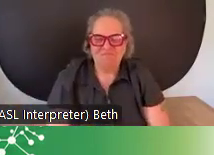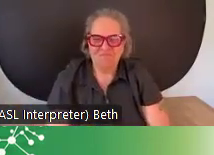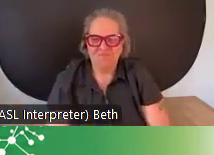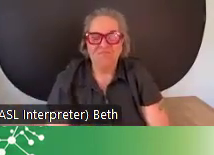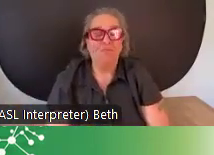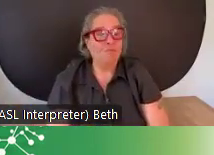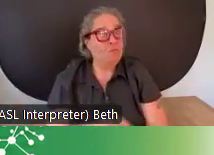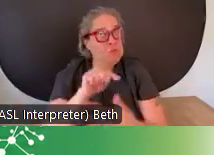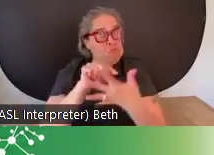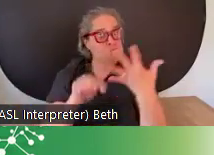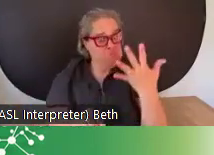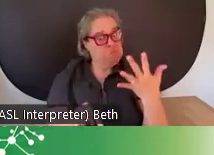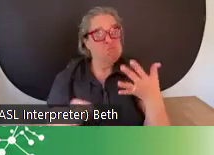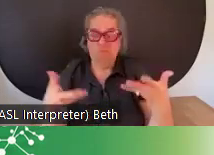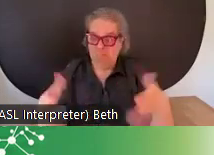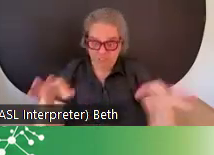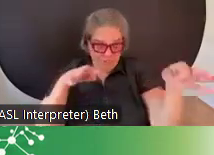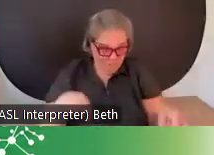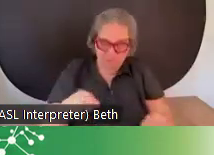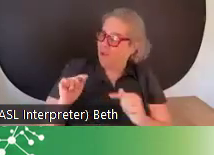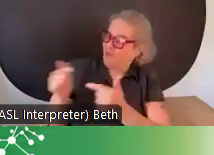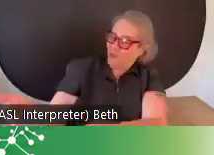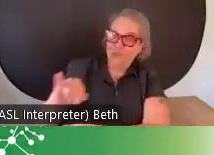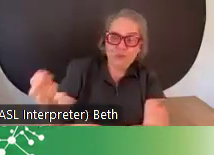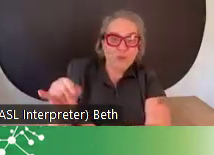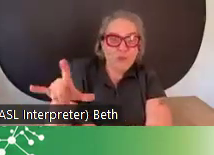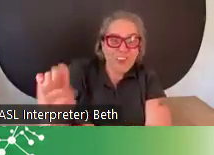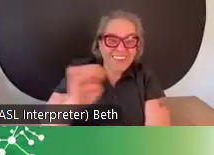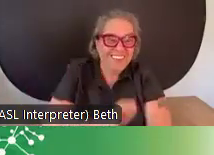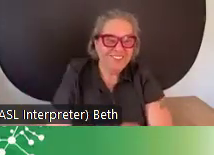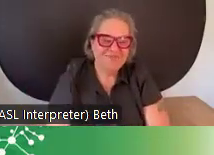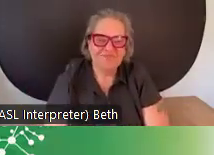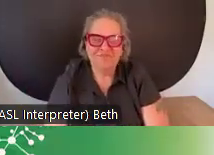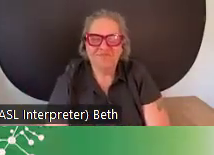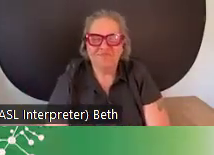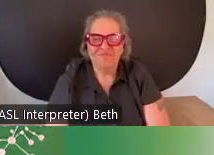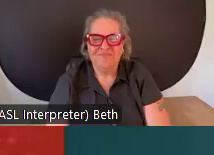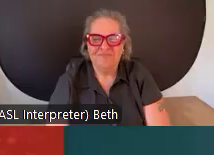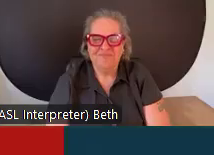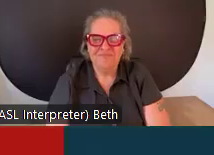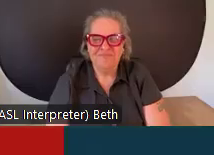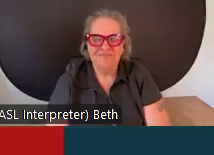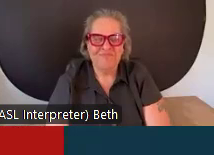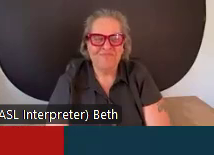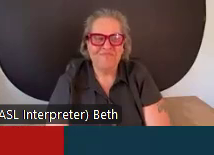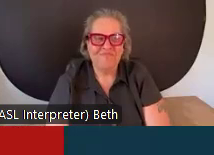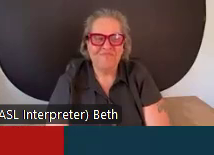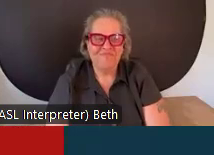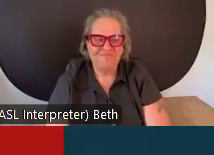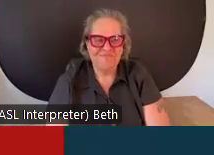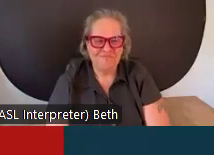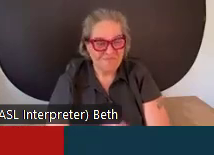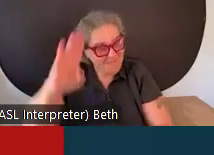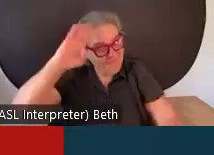And with that, I will turn it over to Julie.